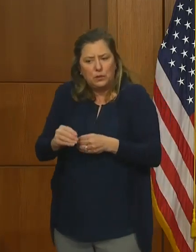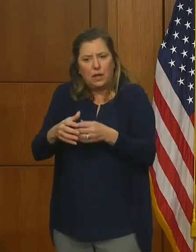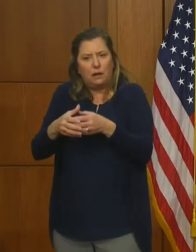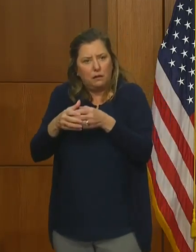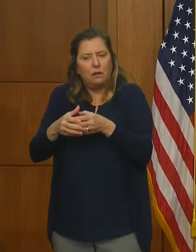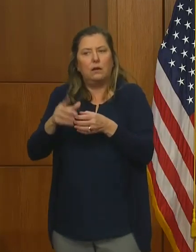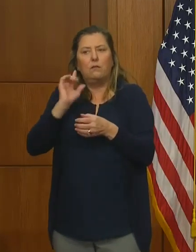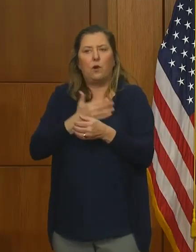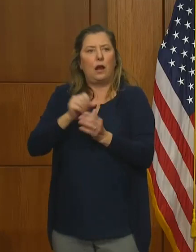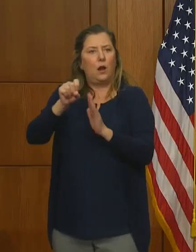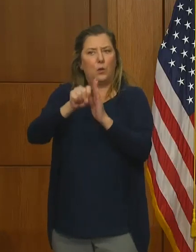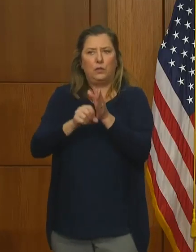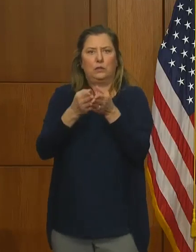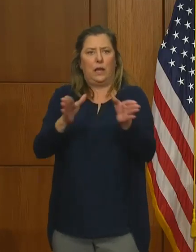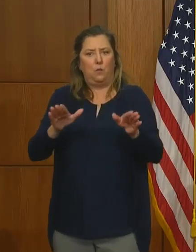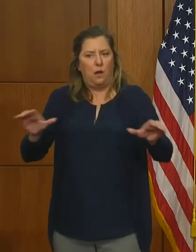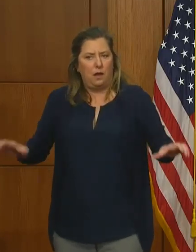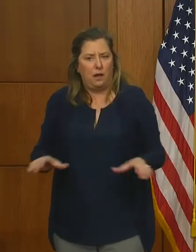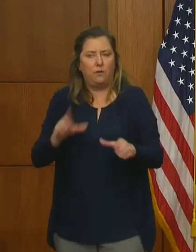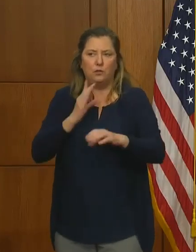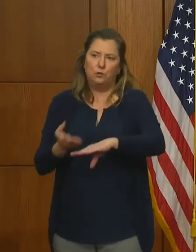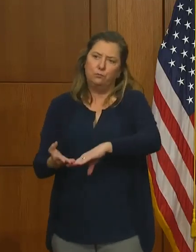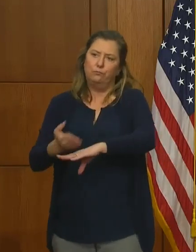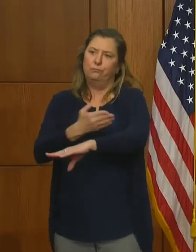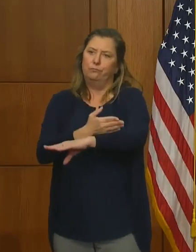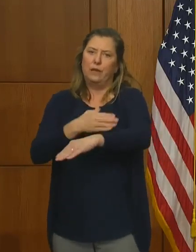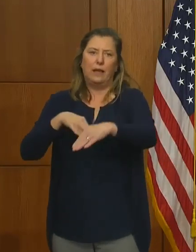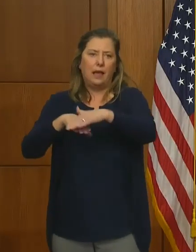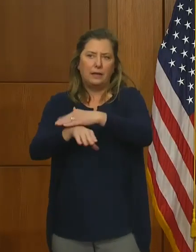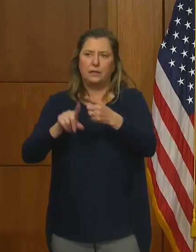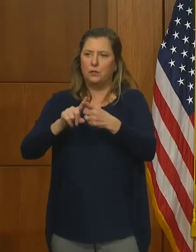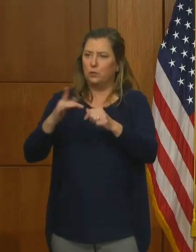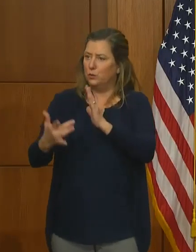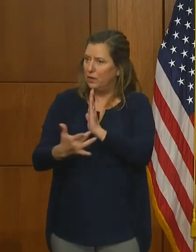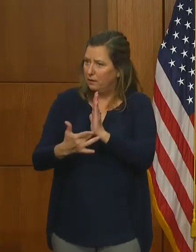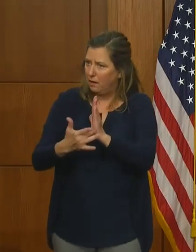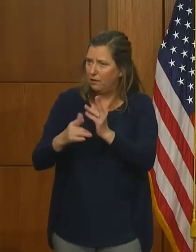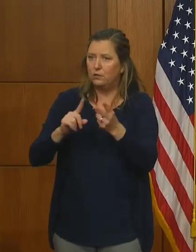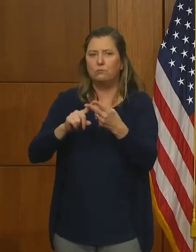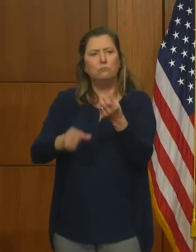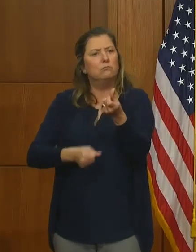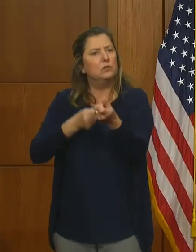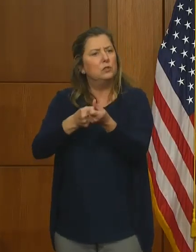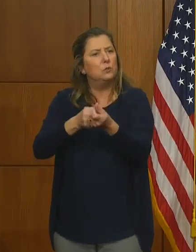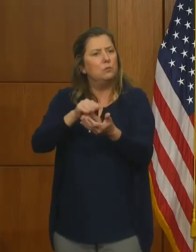DIVISIONS WHILE THE REMAINING 10% WILL GO TO OUR STATE WIDE